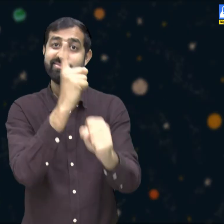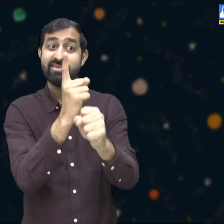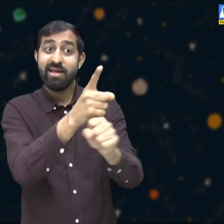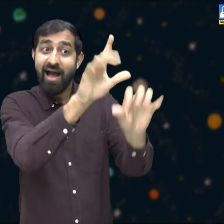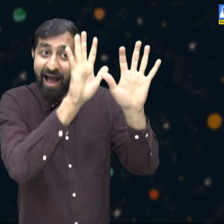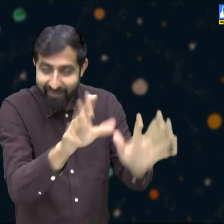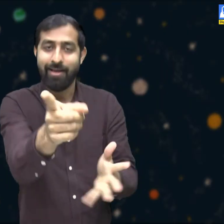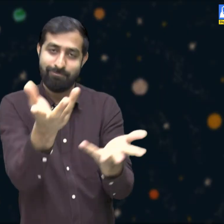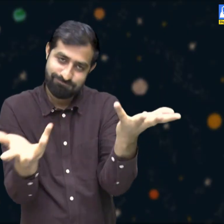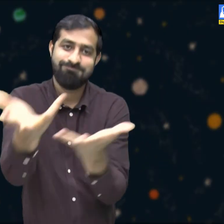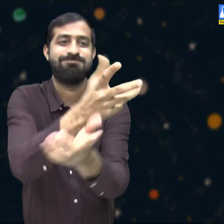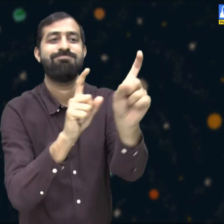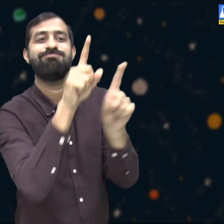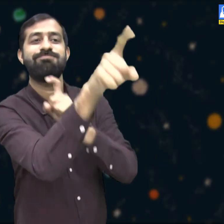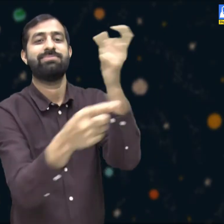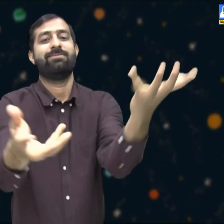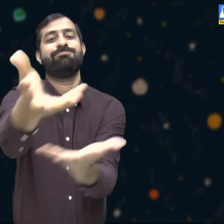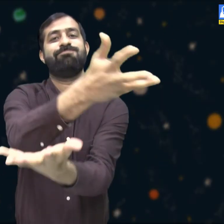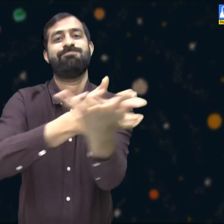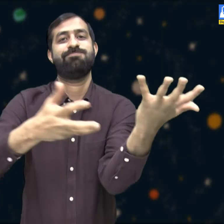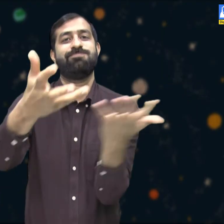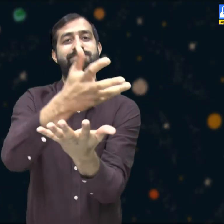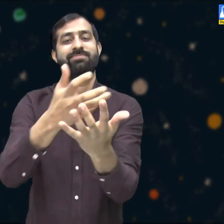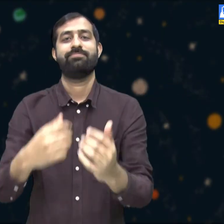If you have any doubts then you can ask your teacher